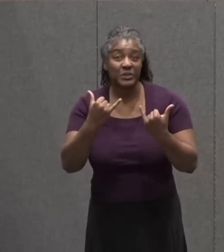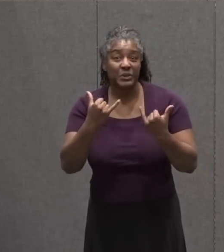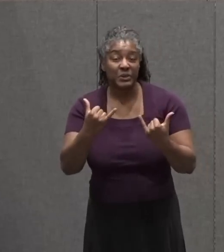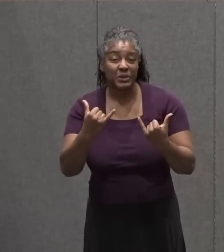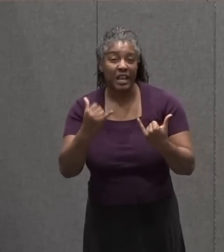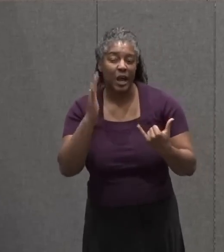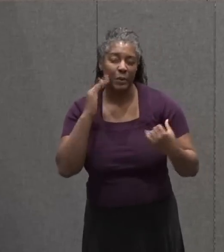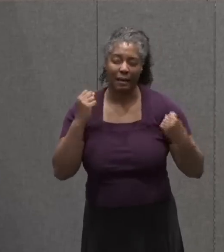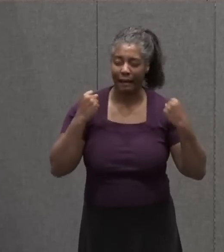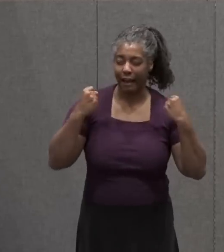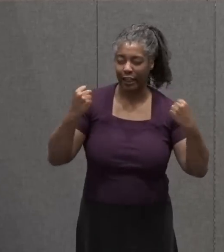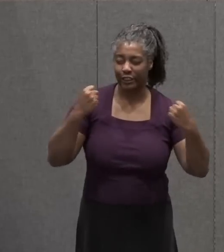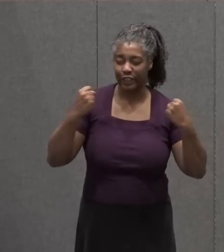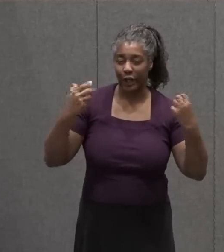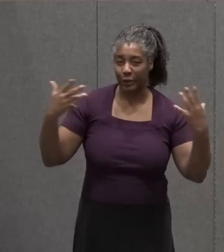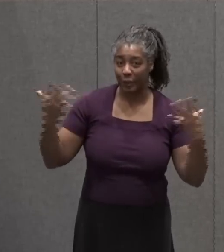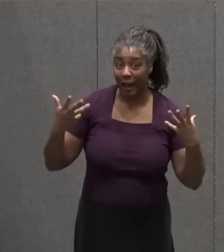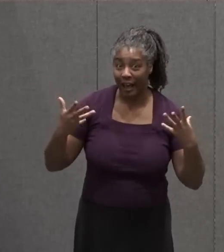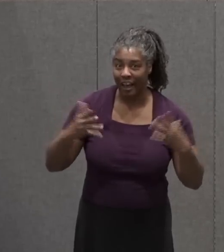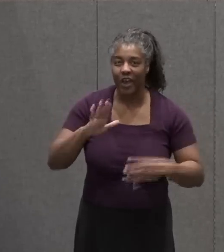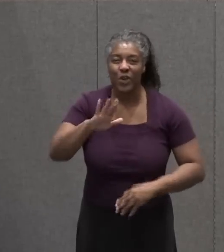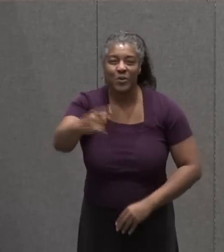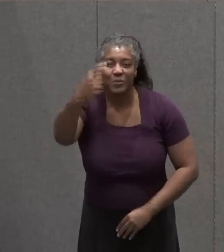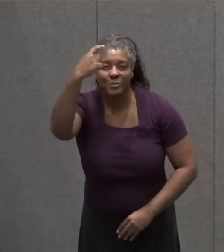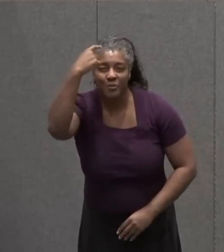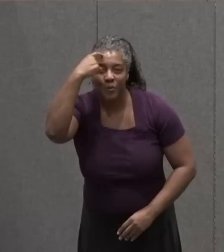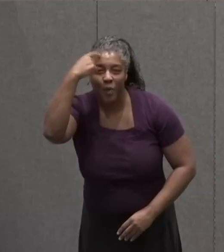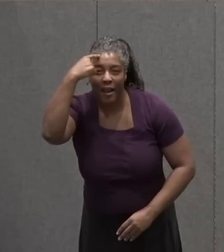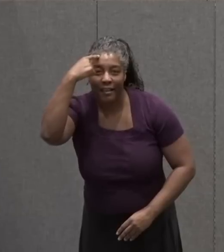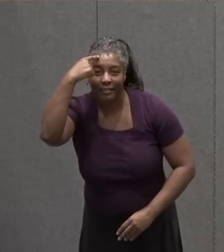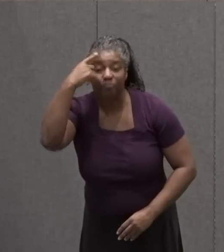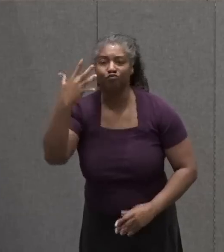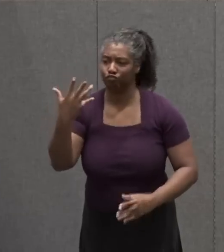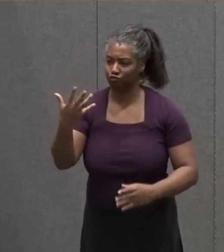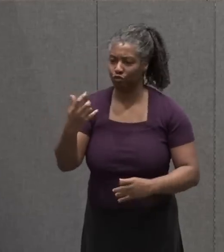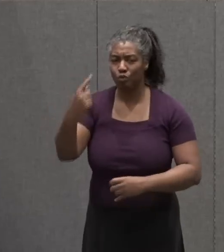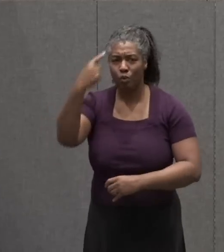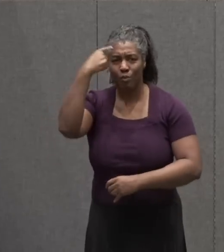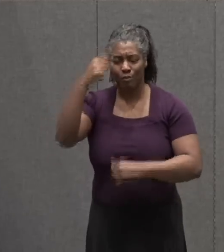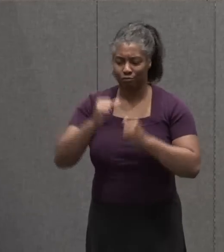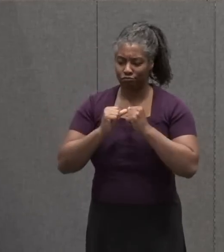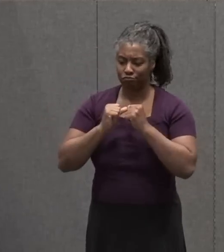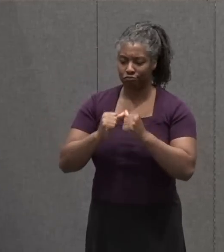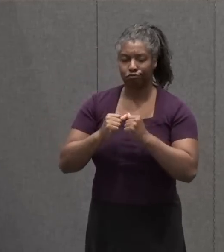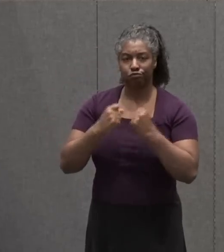We need to keep our brains strong. So we are going to work out our brains